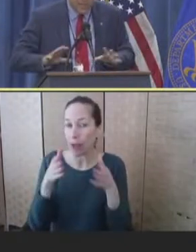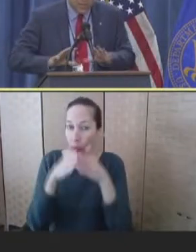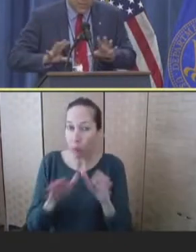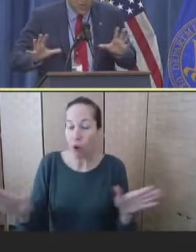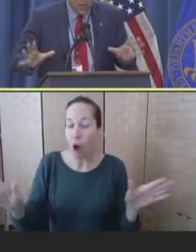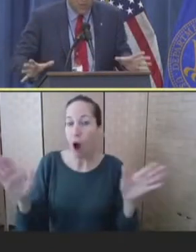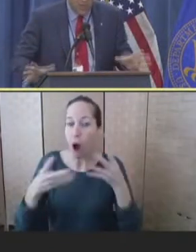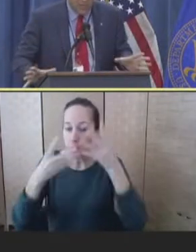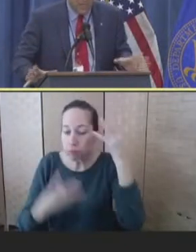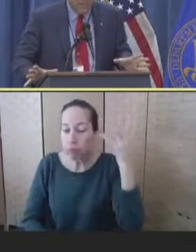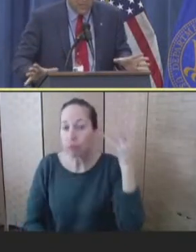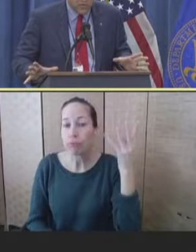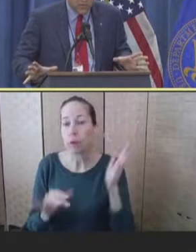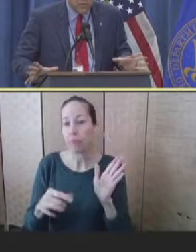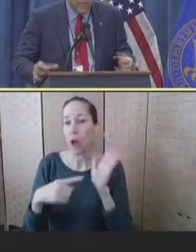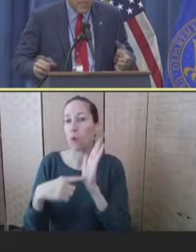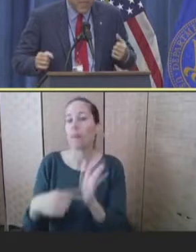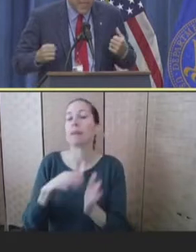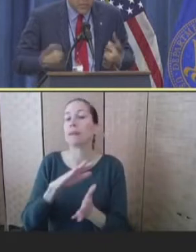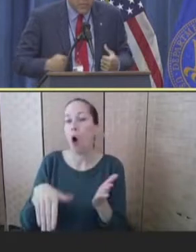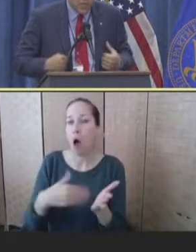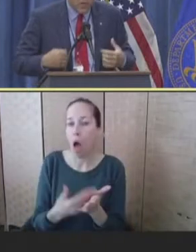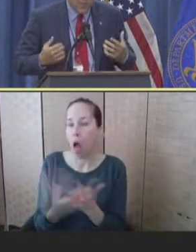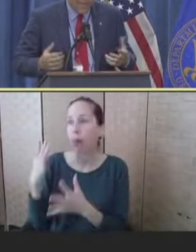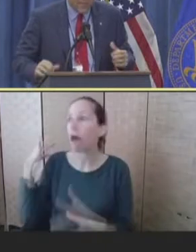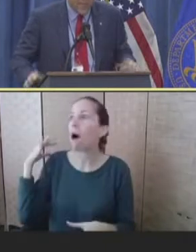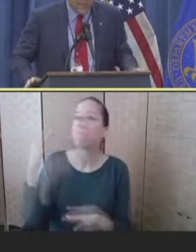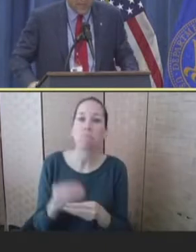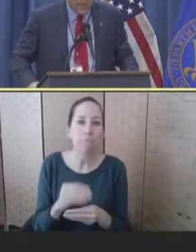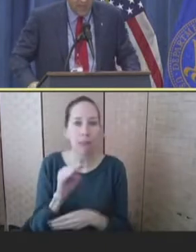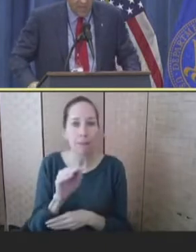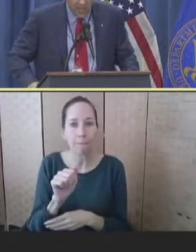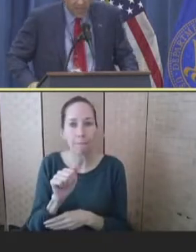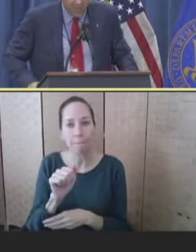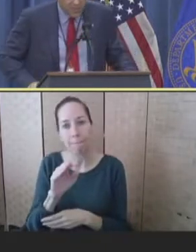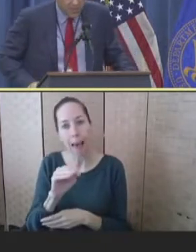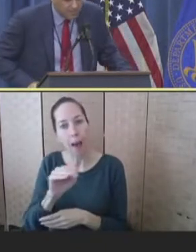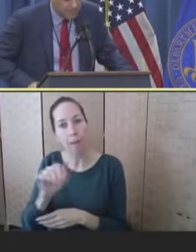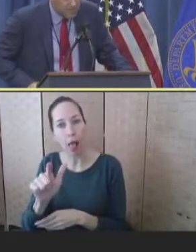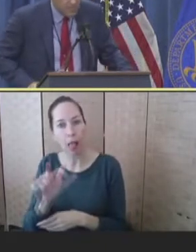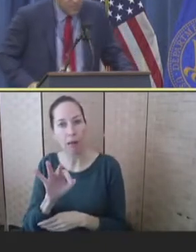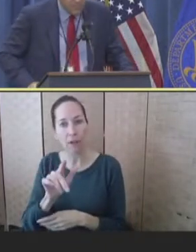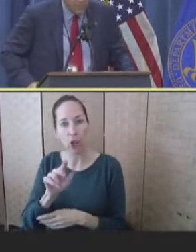of all mammalian flu and use those as a vaccine? Next slide, please.